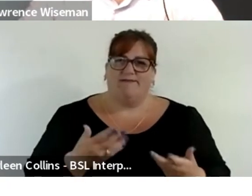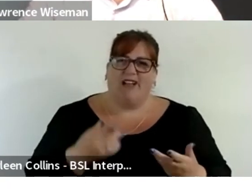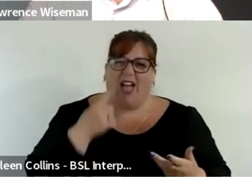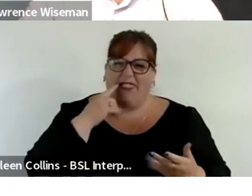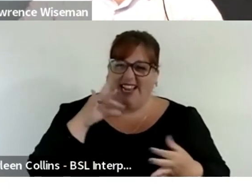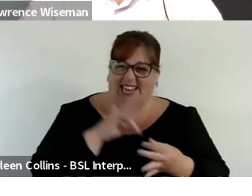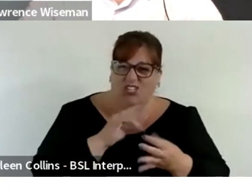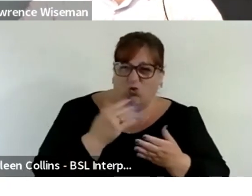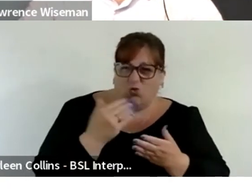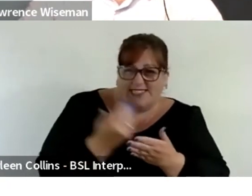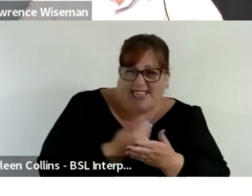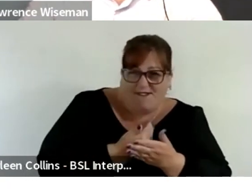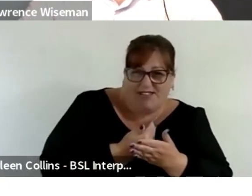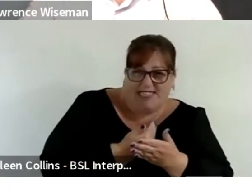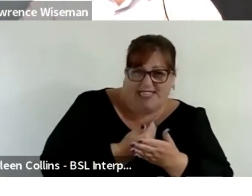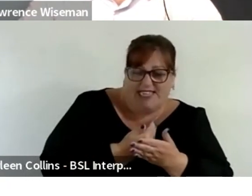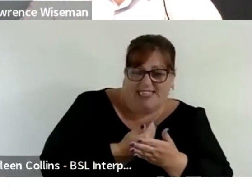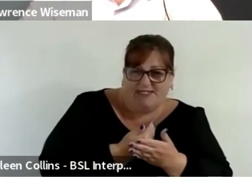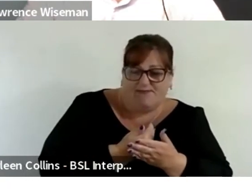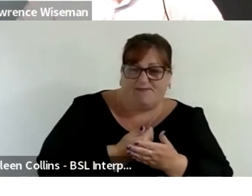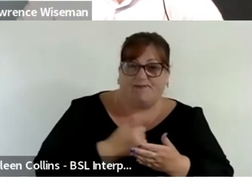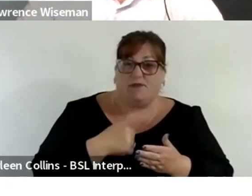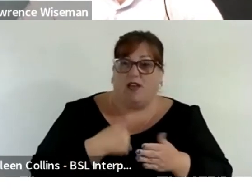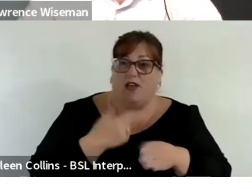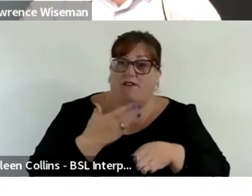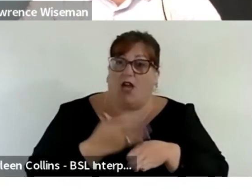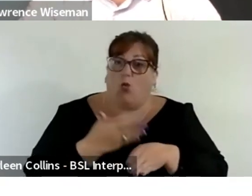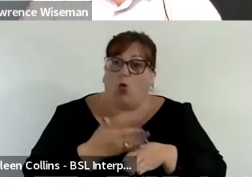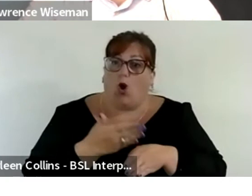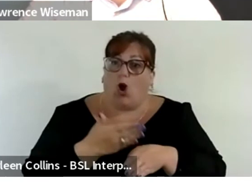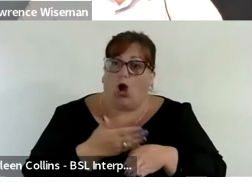it's not a great idea for me if I'm in a workplace and nobody knows that I'm